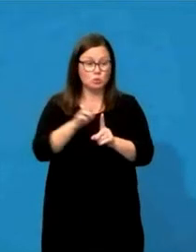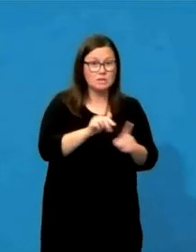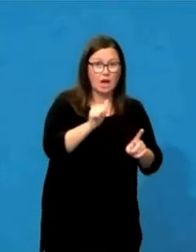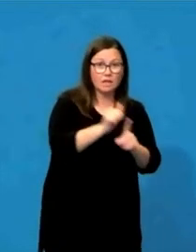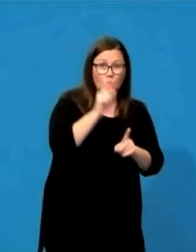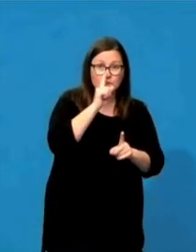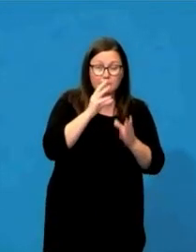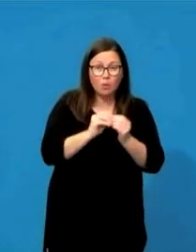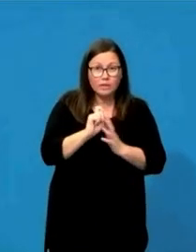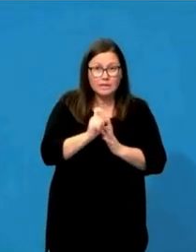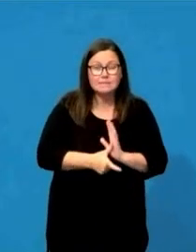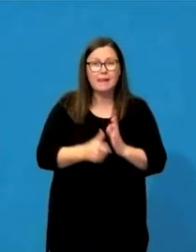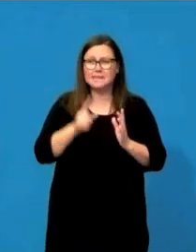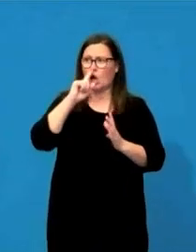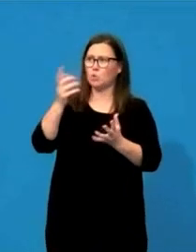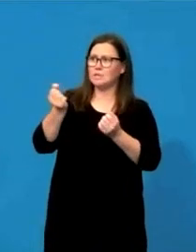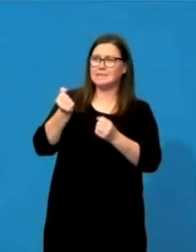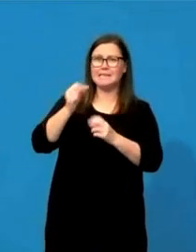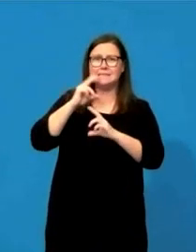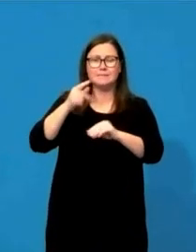or OT and, yeah, it was just shocking.